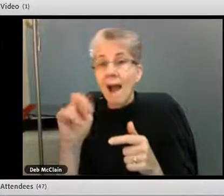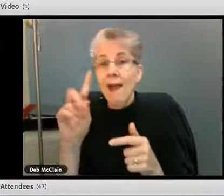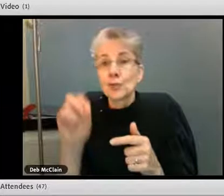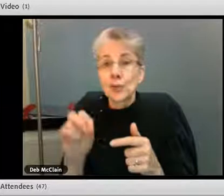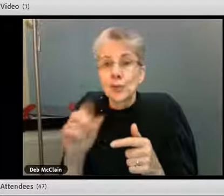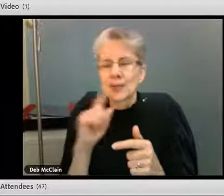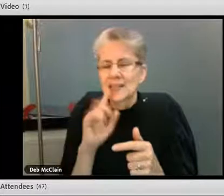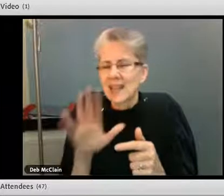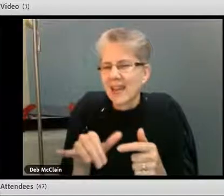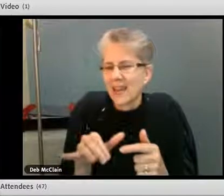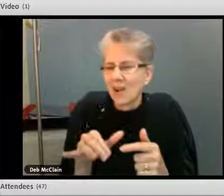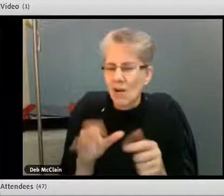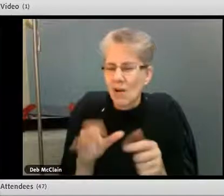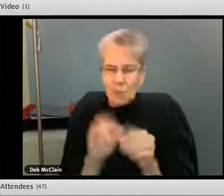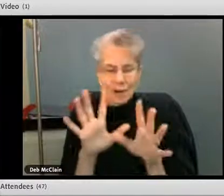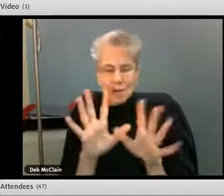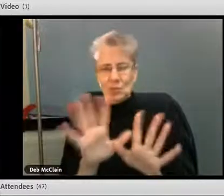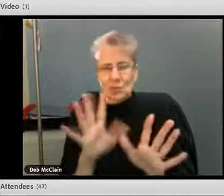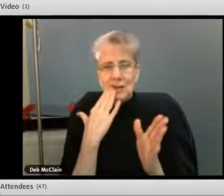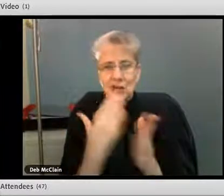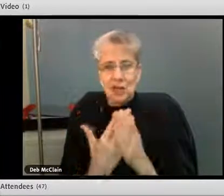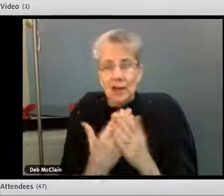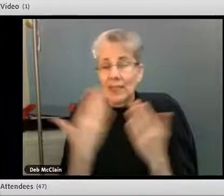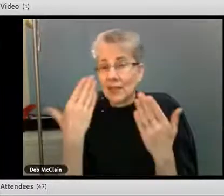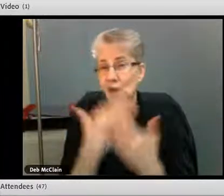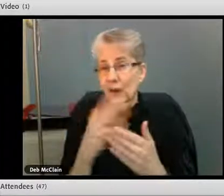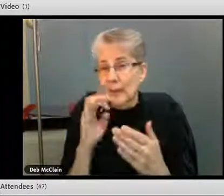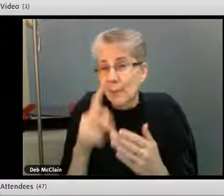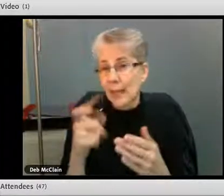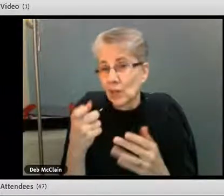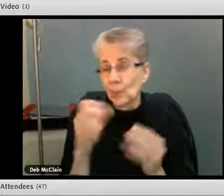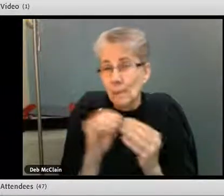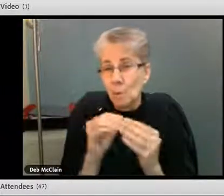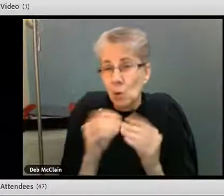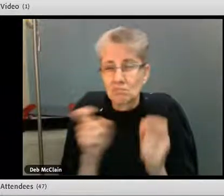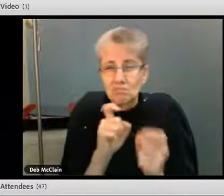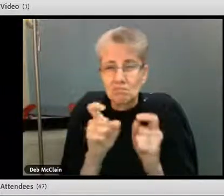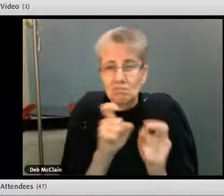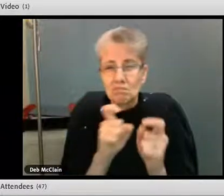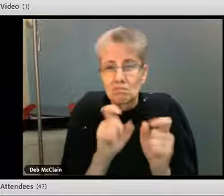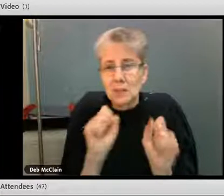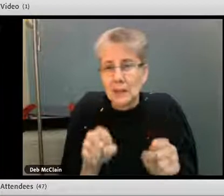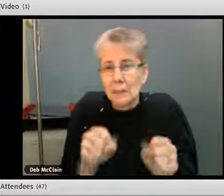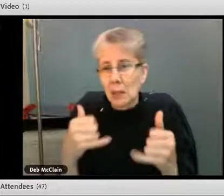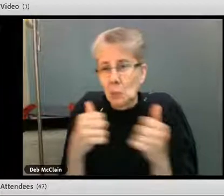And then darken it back out a little bit. Add text to them, save them to the cloud,